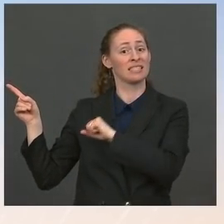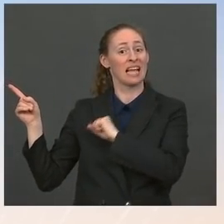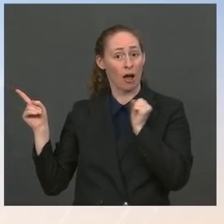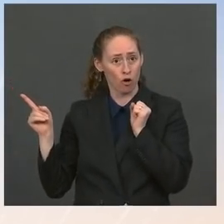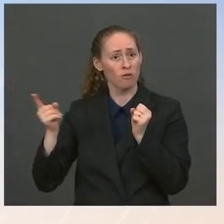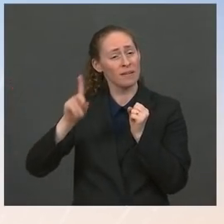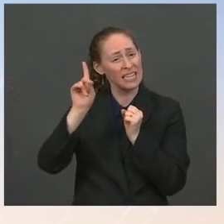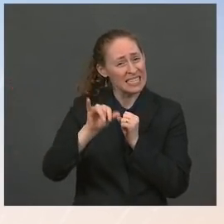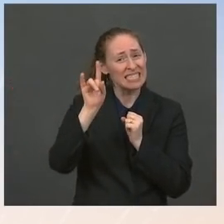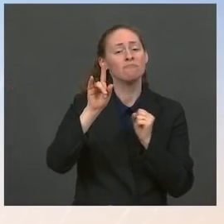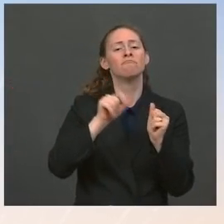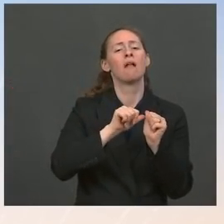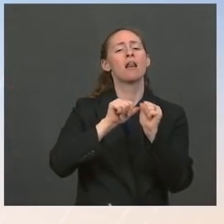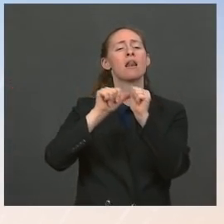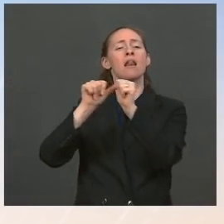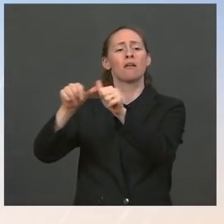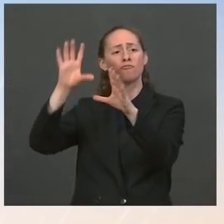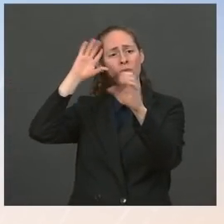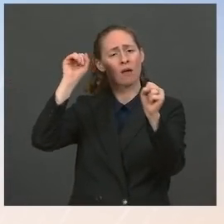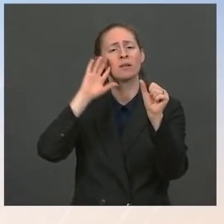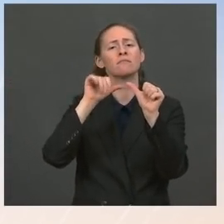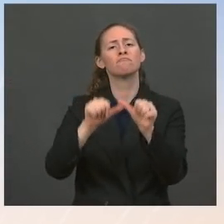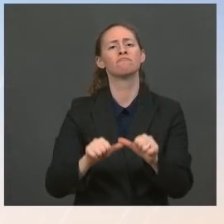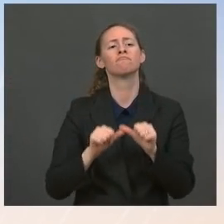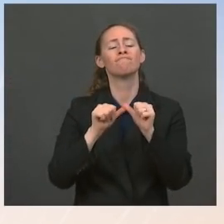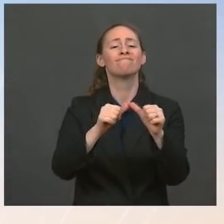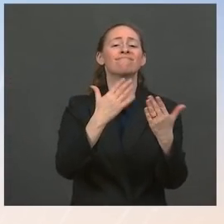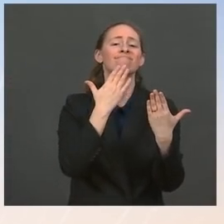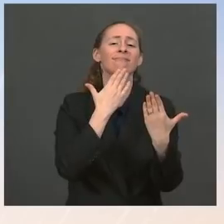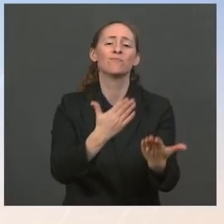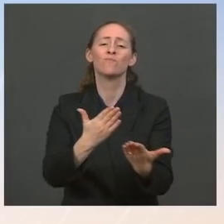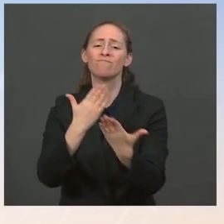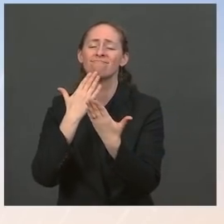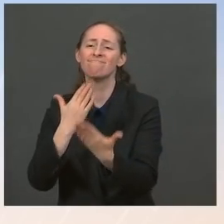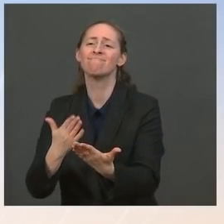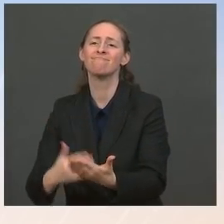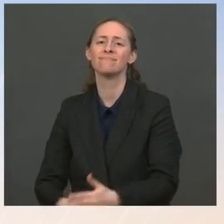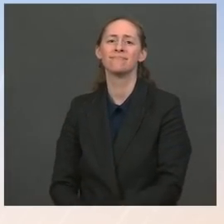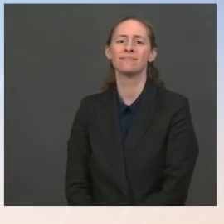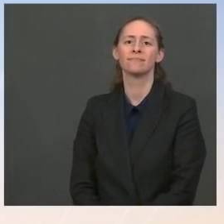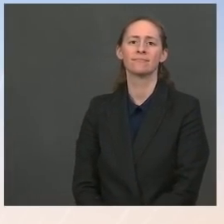The Press: Thank you. >> The Press: Thank you, Karine. Ms. Jean-Pierre: Okay. Oh, great. Thanks. Thank you. The Press: Thanks, Karine. Ms. Jean-Pierre: No problem. Thanks, guys.